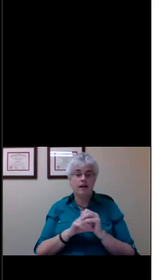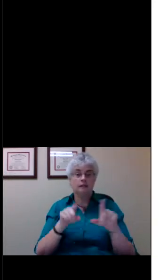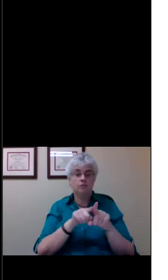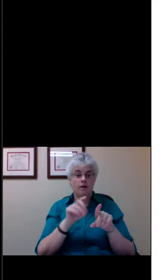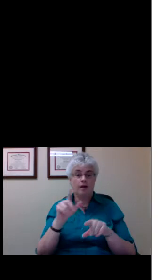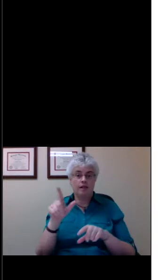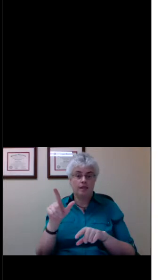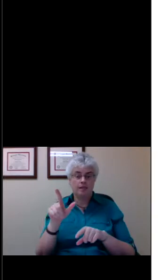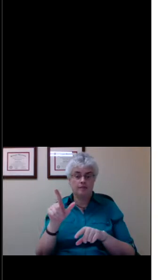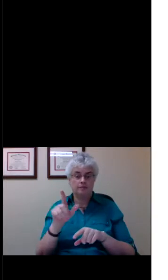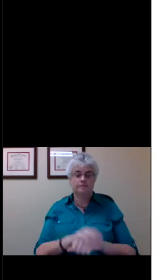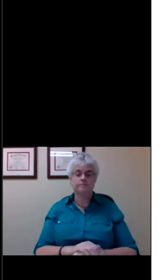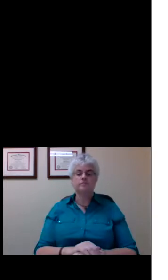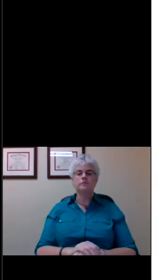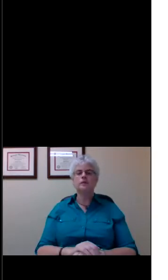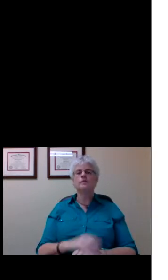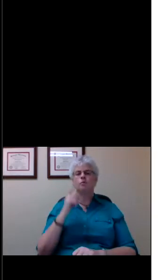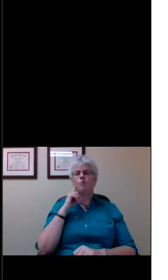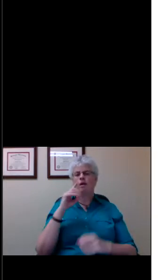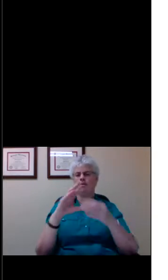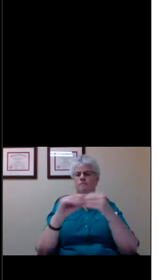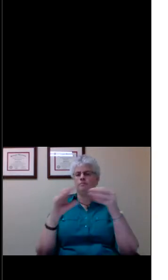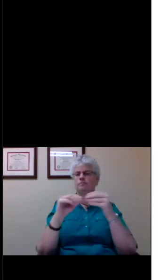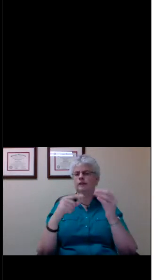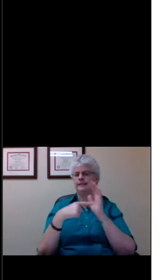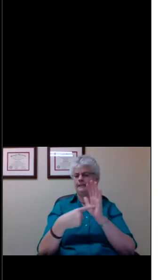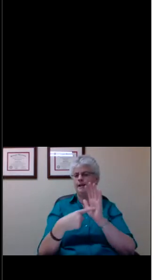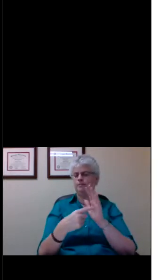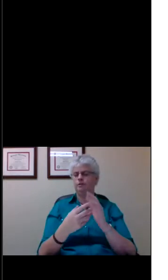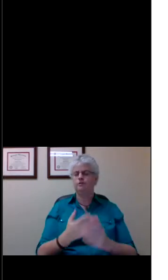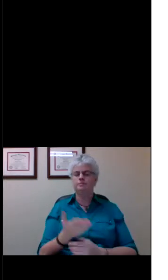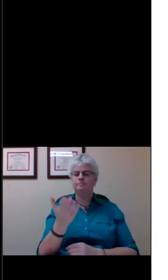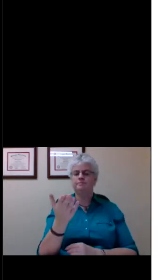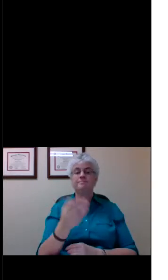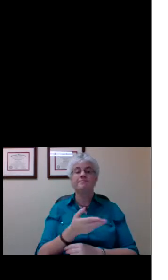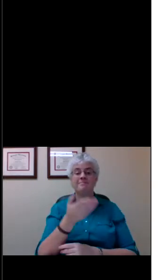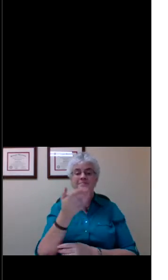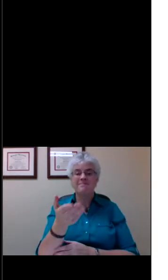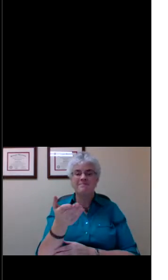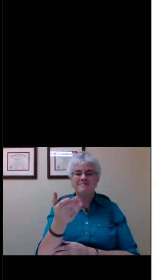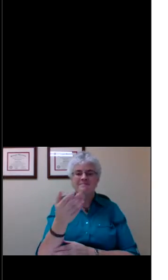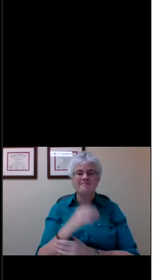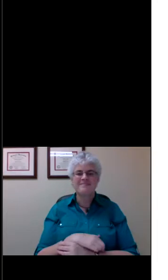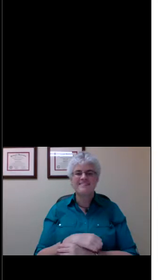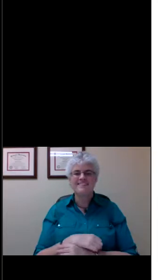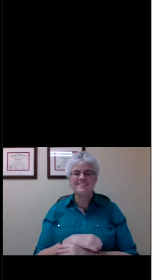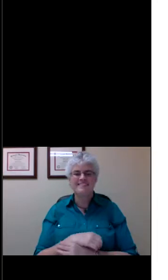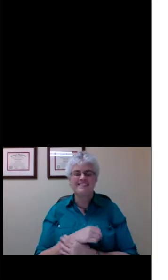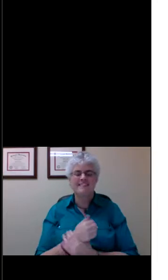ethical as well. And so I can give an example. Next slide.